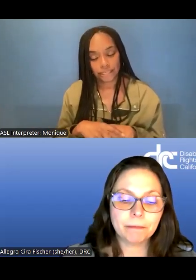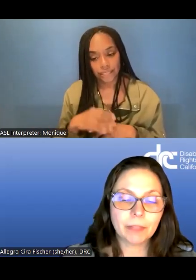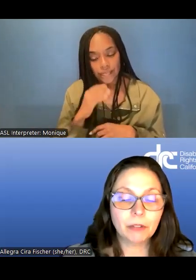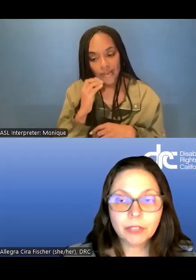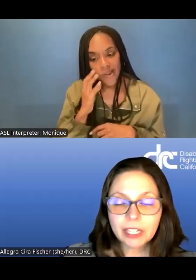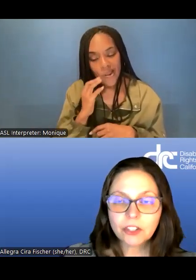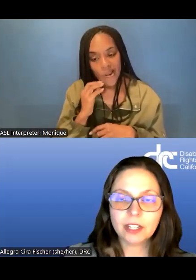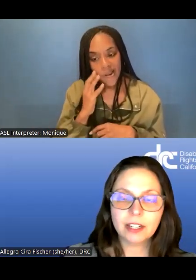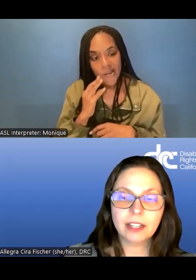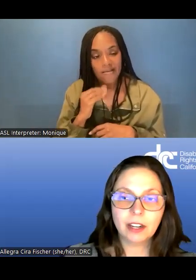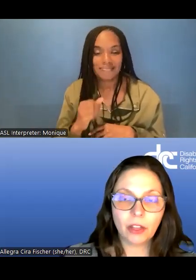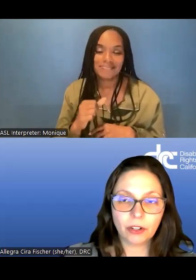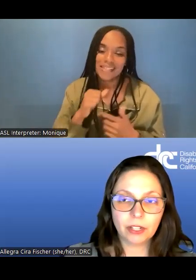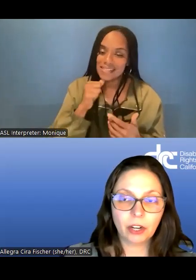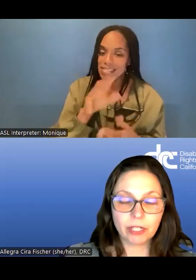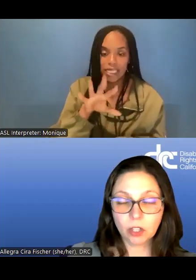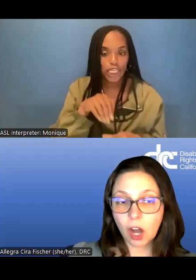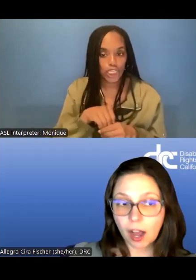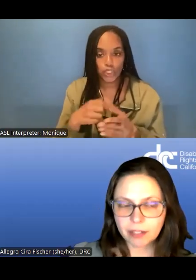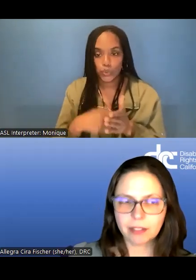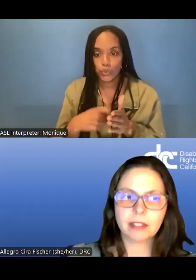inflation and other increased costs,